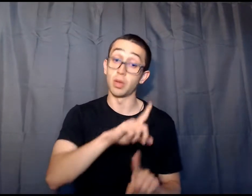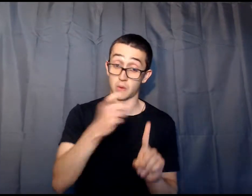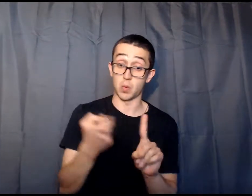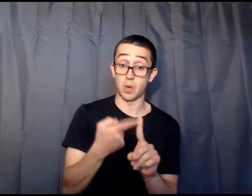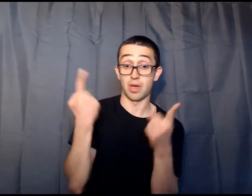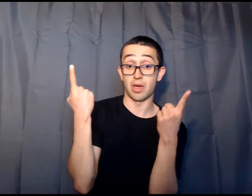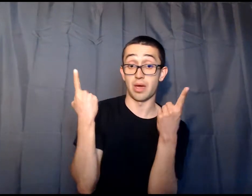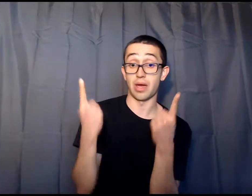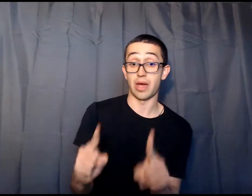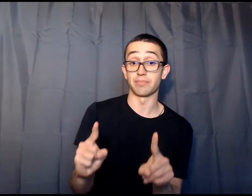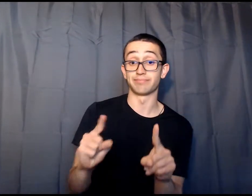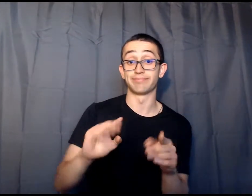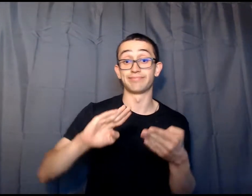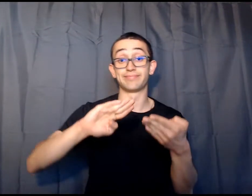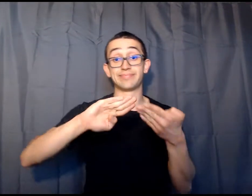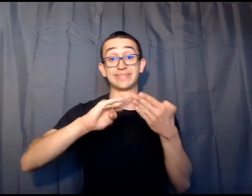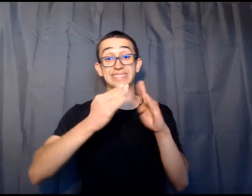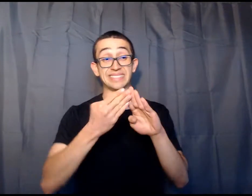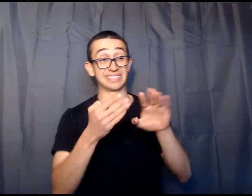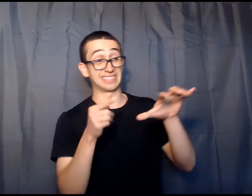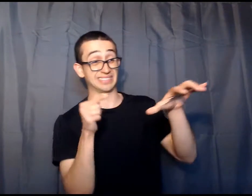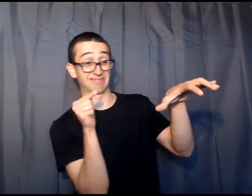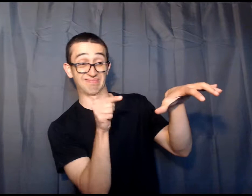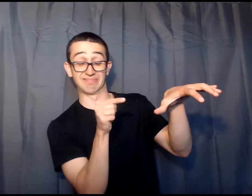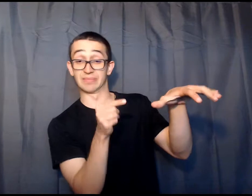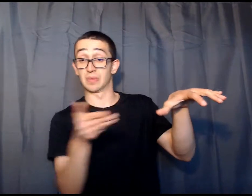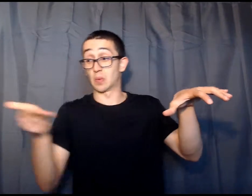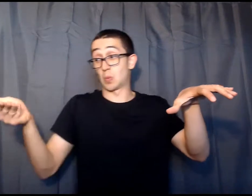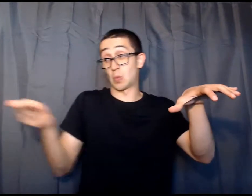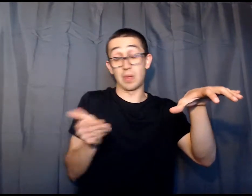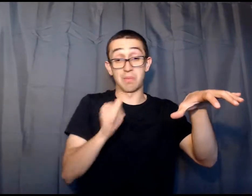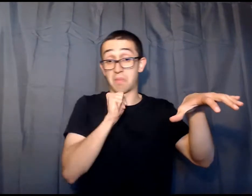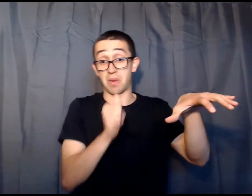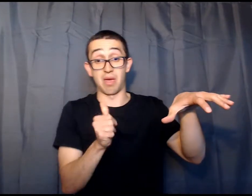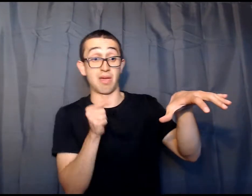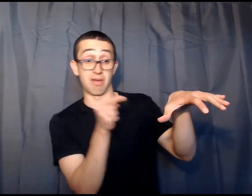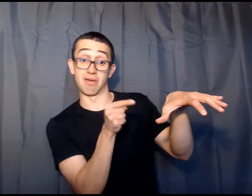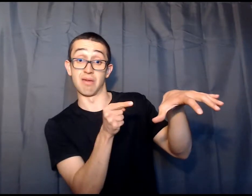I tell you,